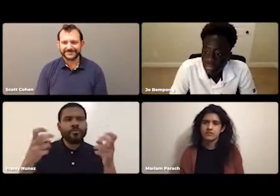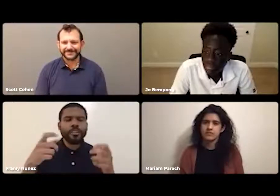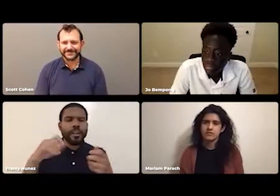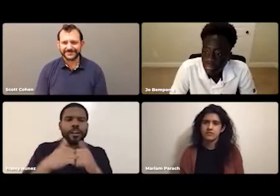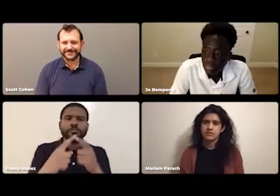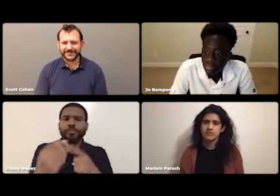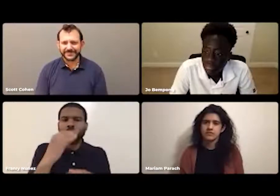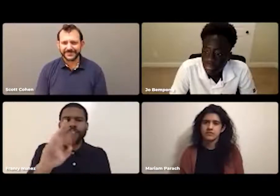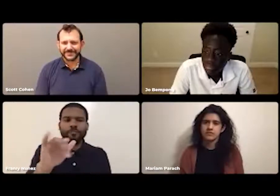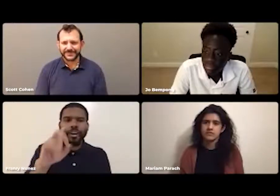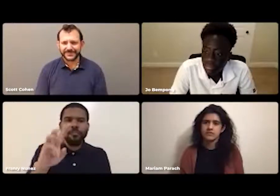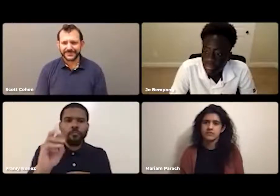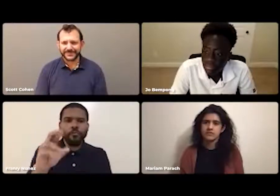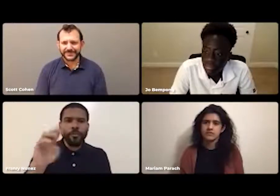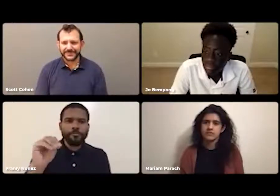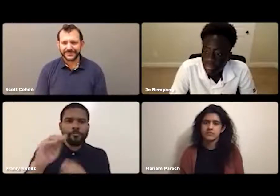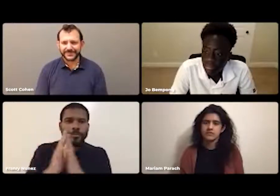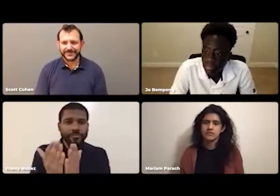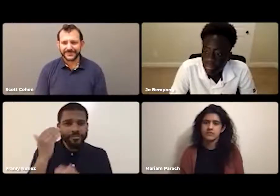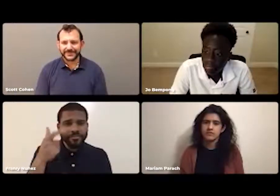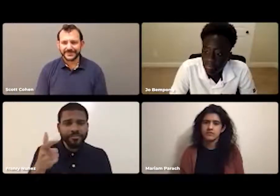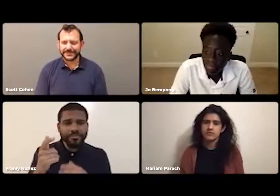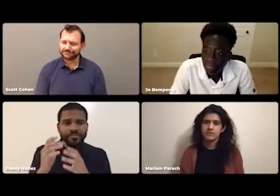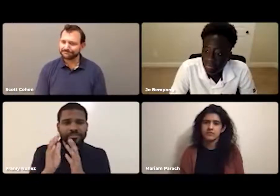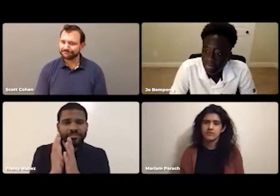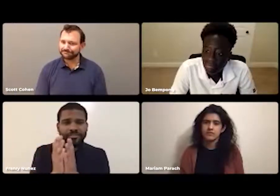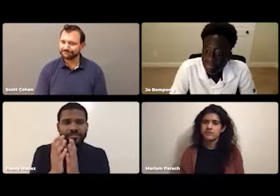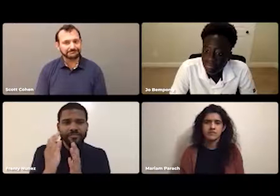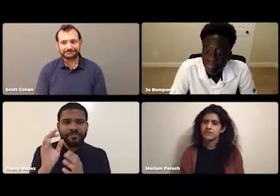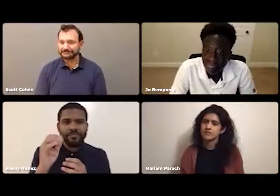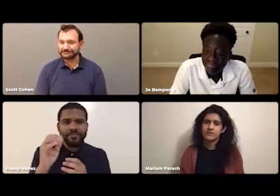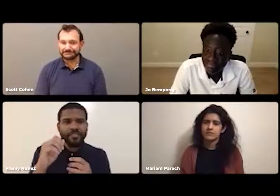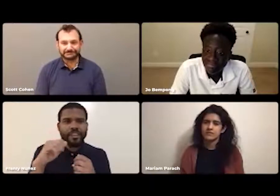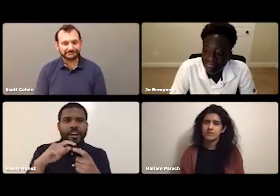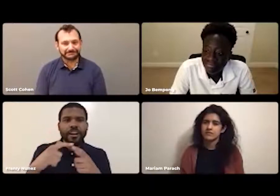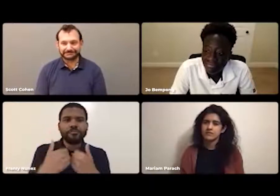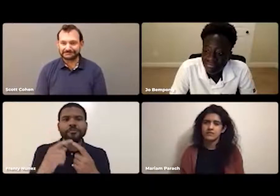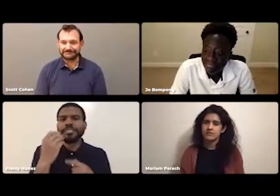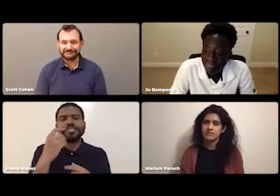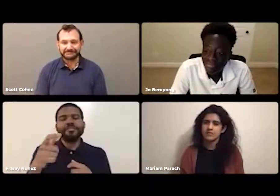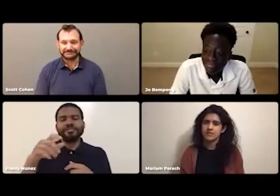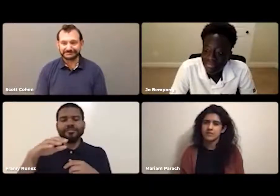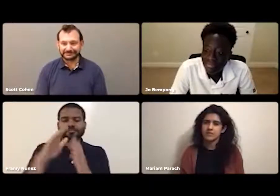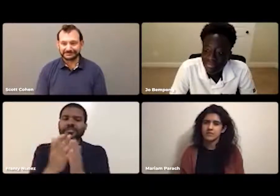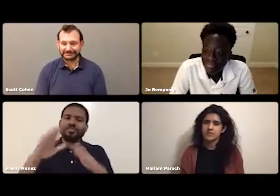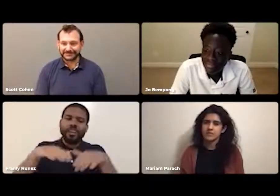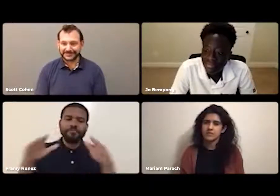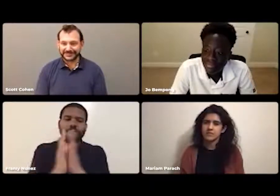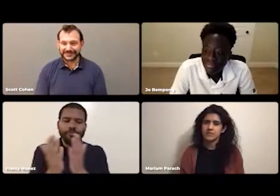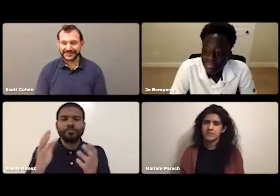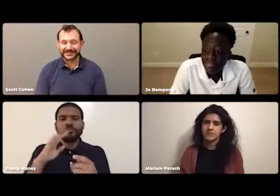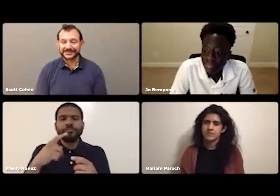There was a book called, "How to Eat Fried Worms."